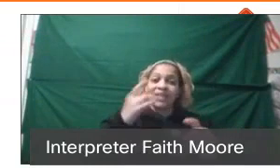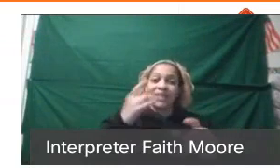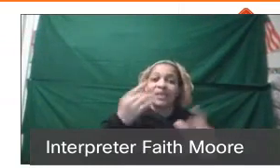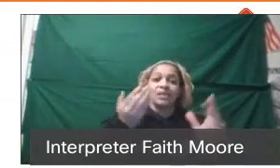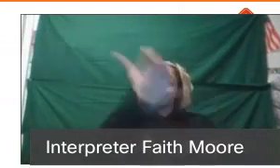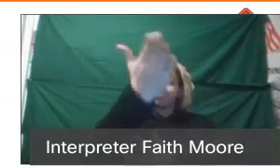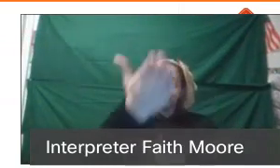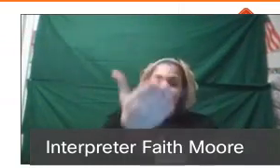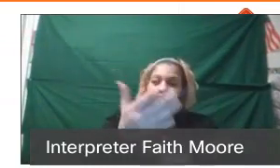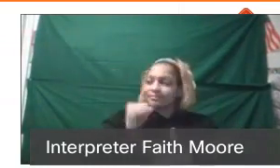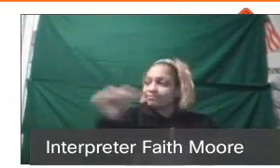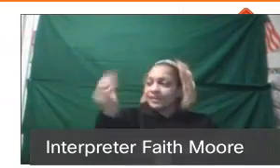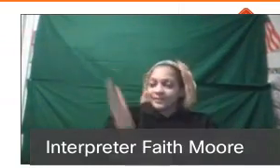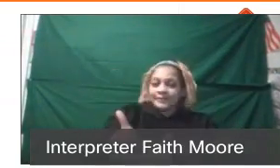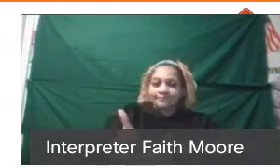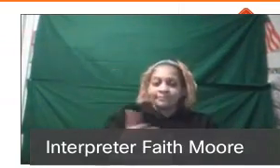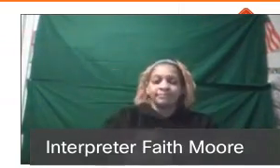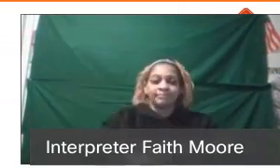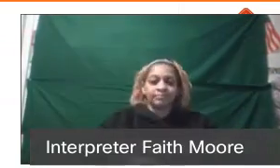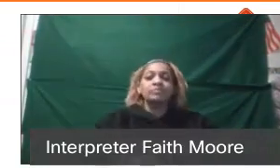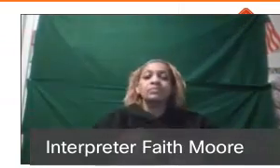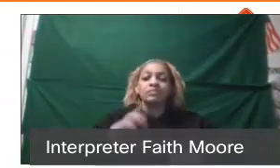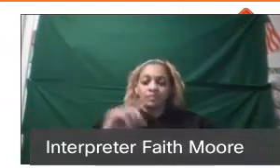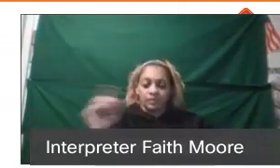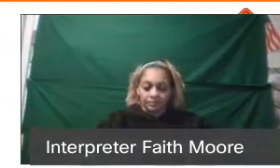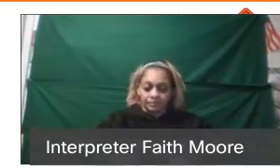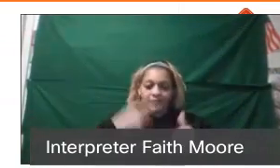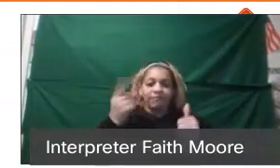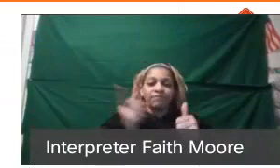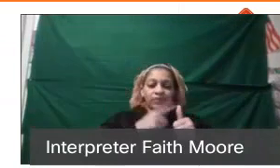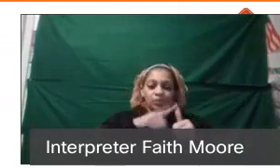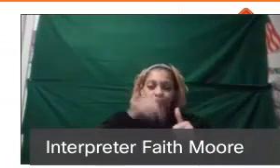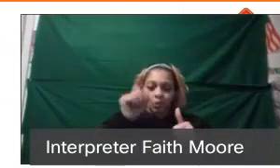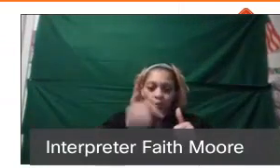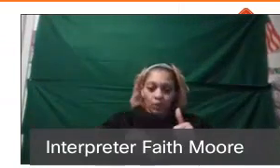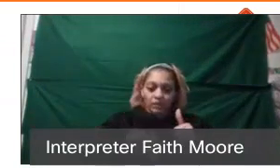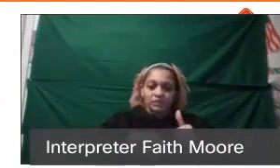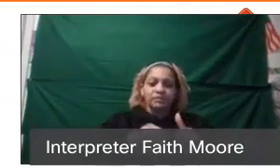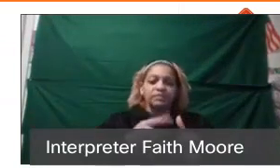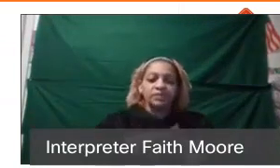For the 1st question, the signal interim signal and the signal we had a.